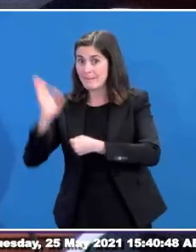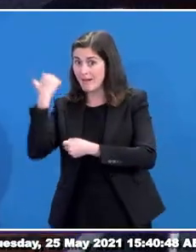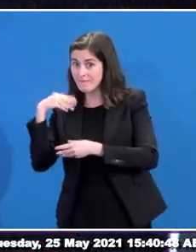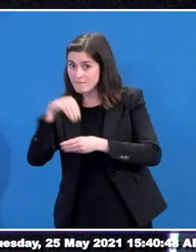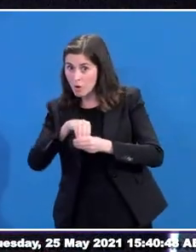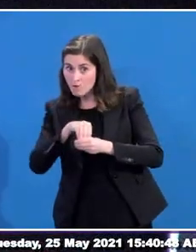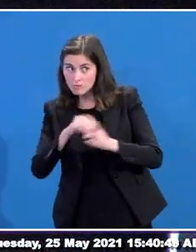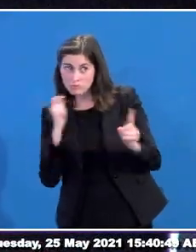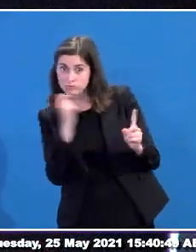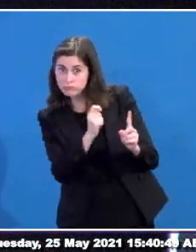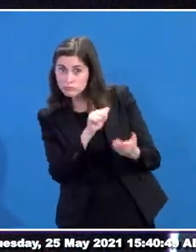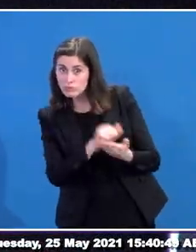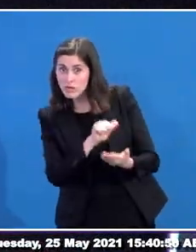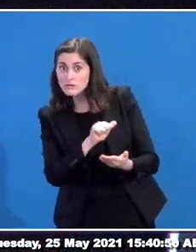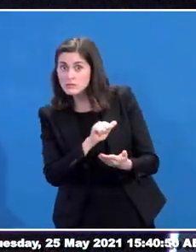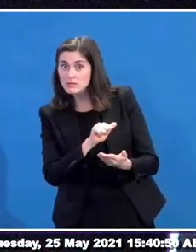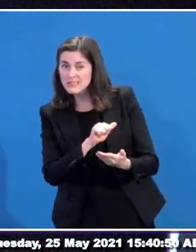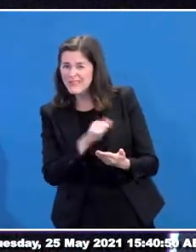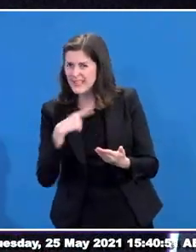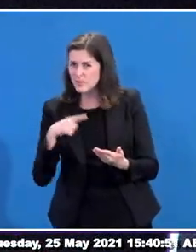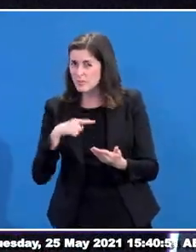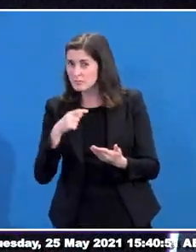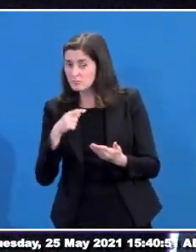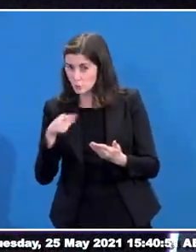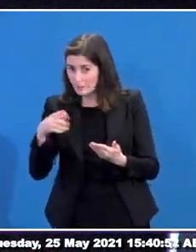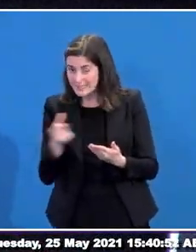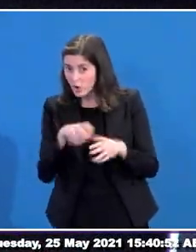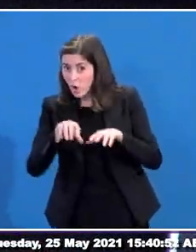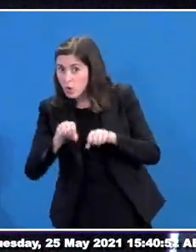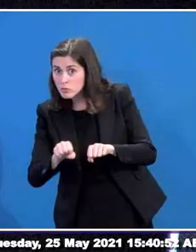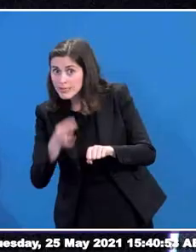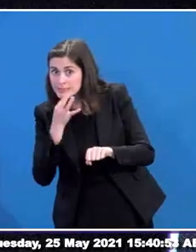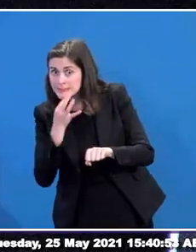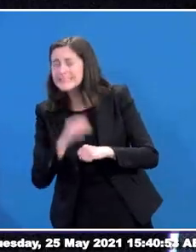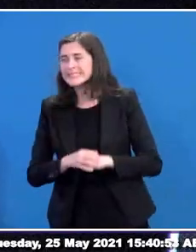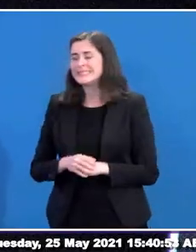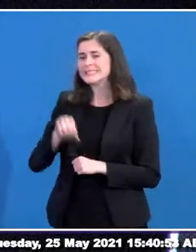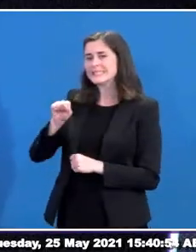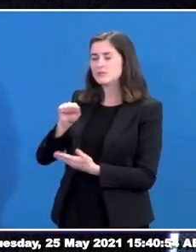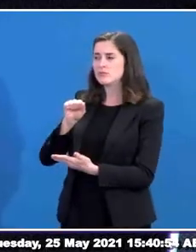Did that have a bearing on the timing of this report? Yes, it did. There was some police involvement in this one.